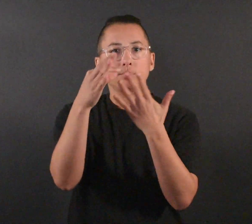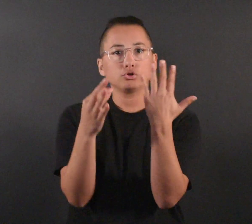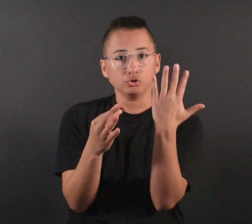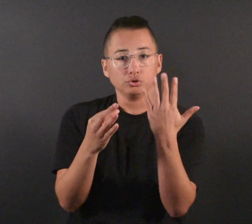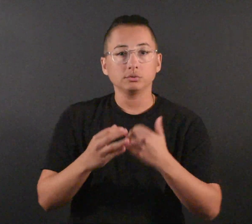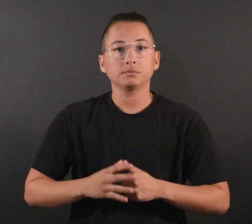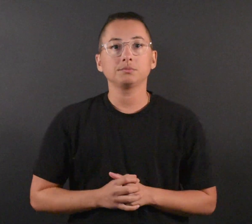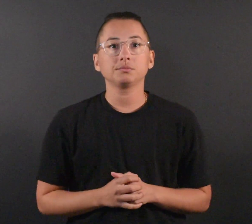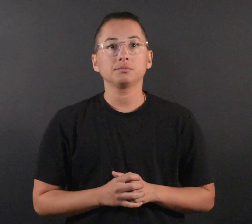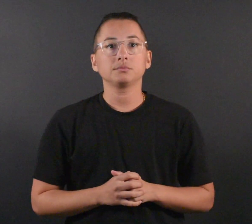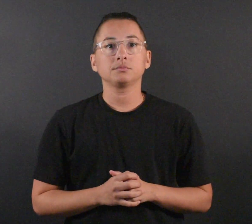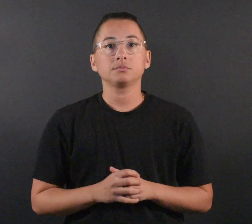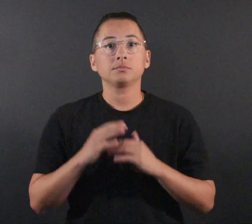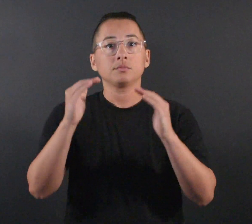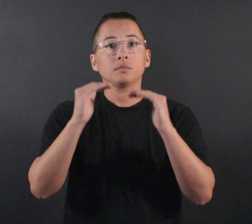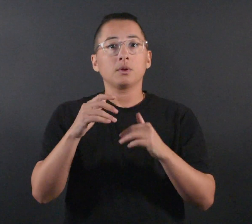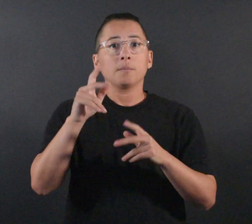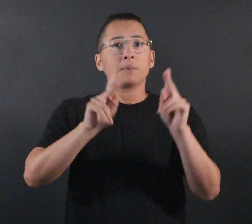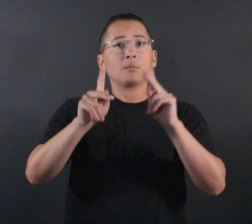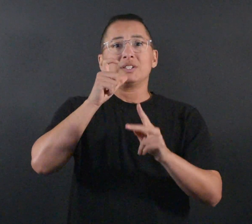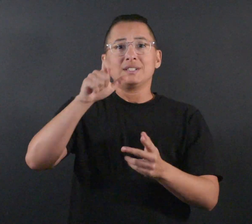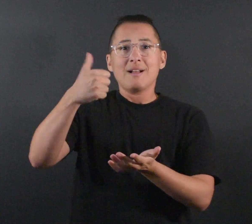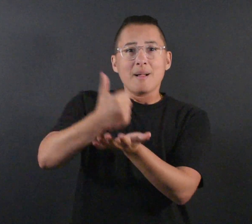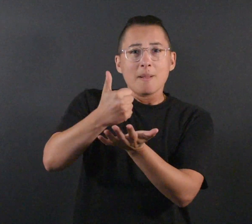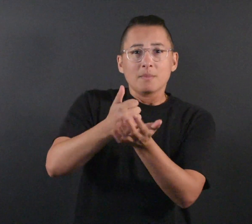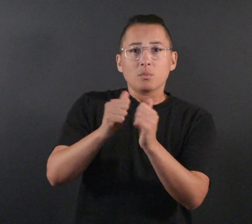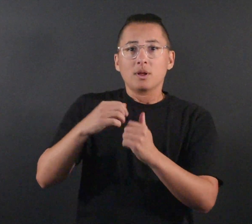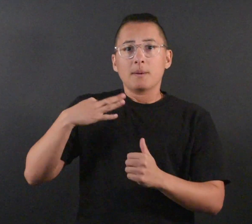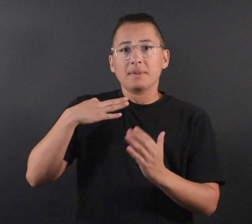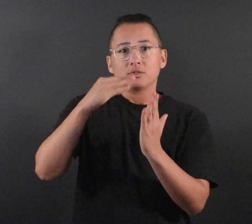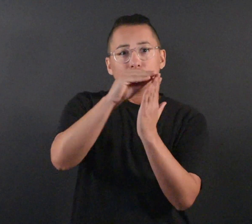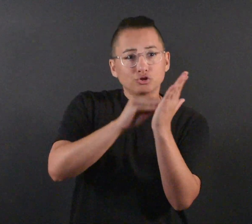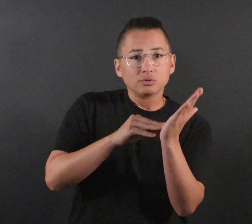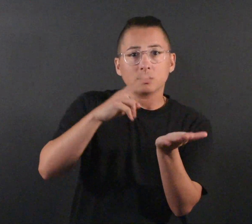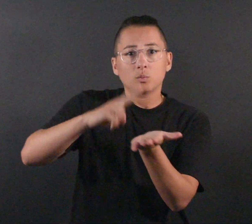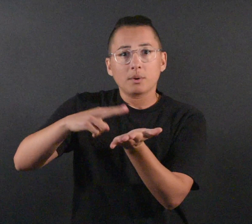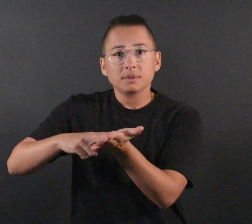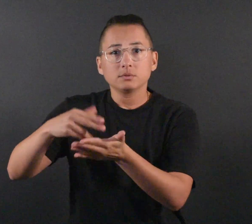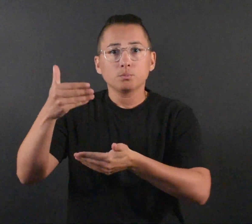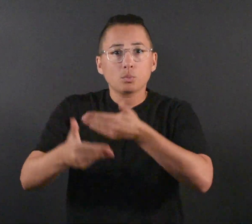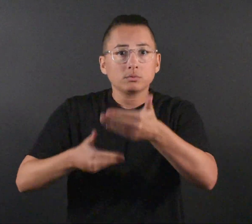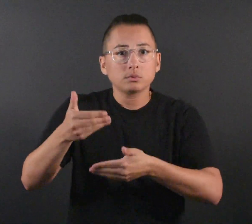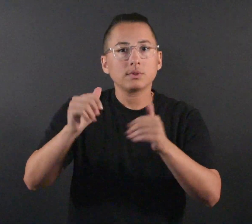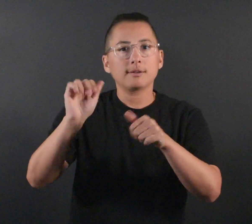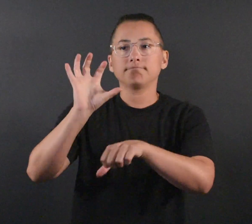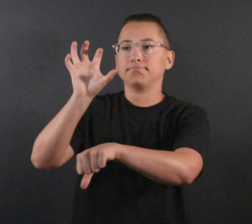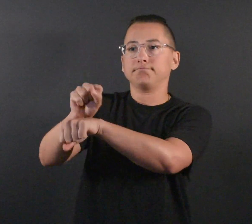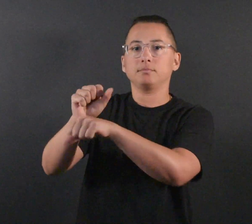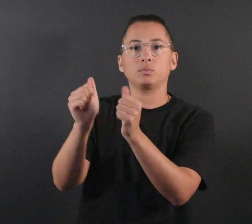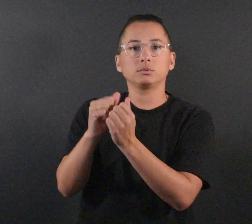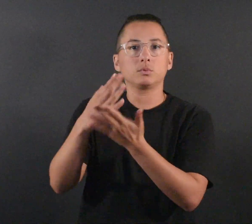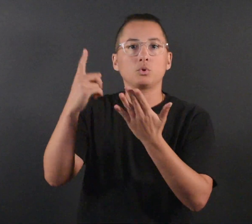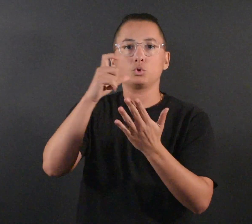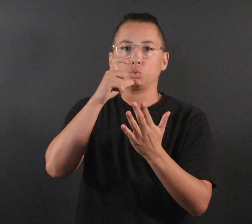• People who need help with the application and enrollment process, can make an appointment with